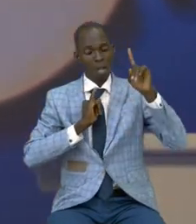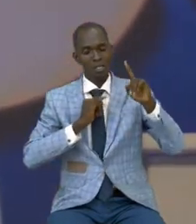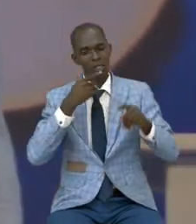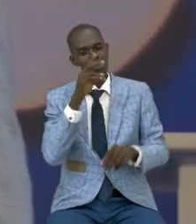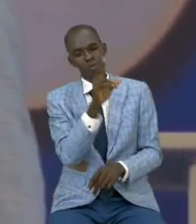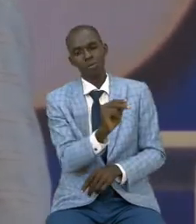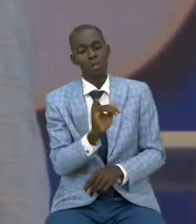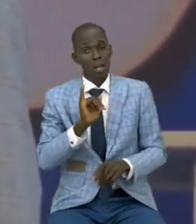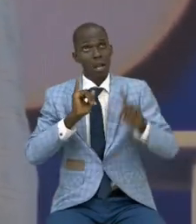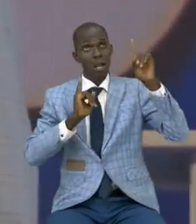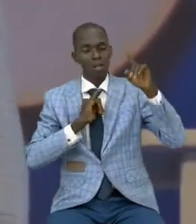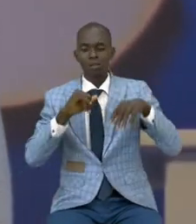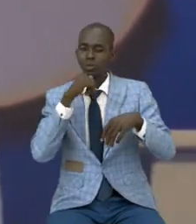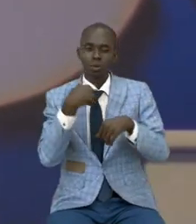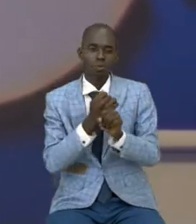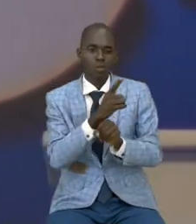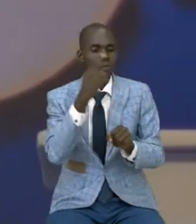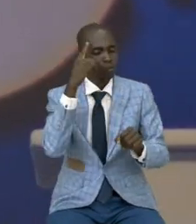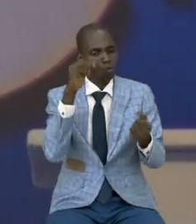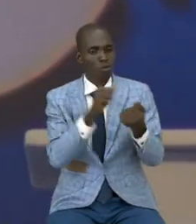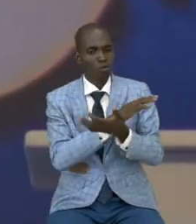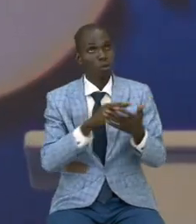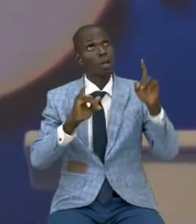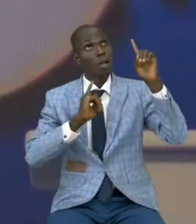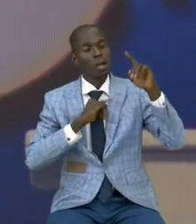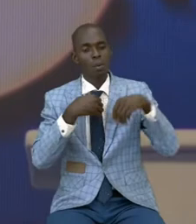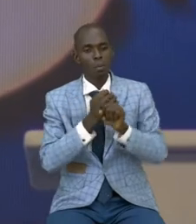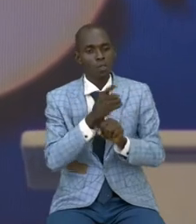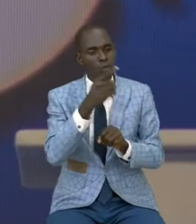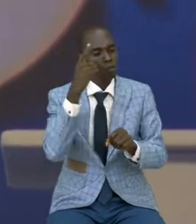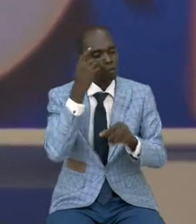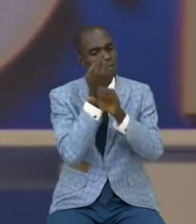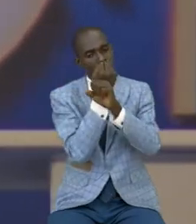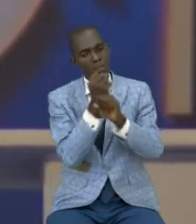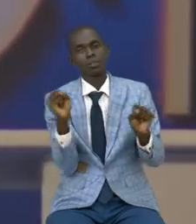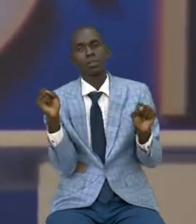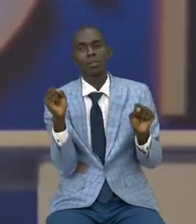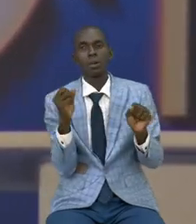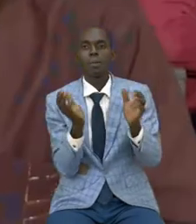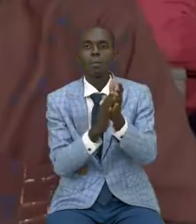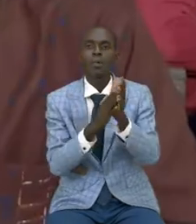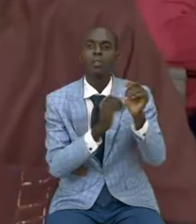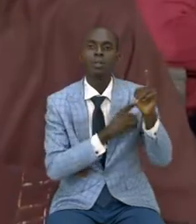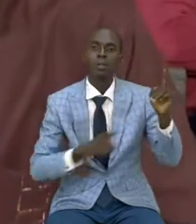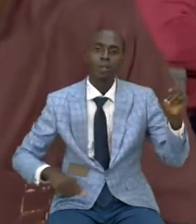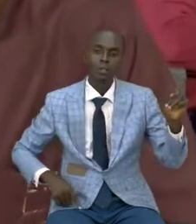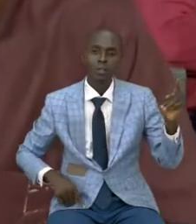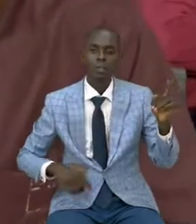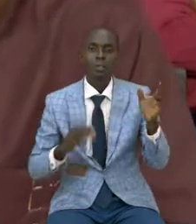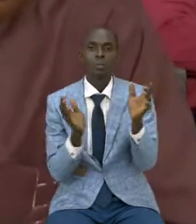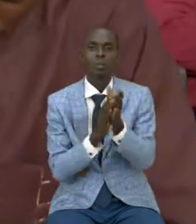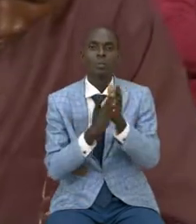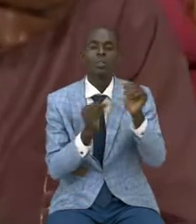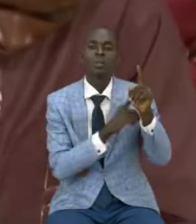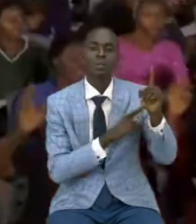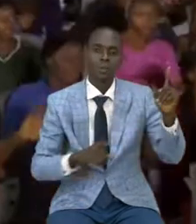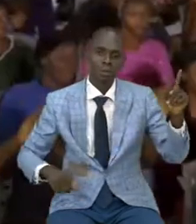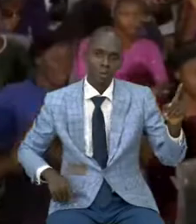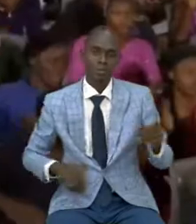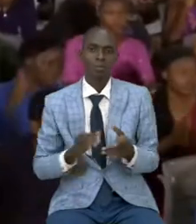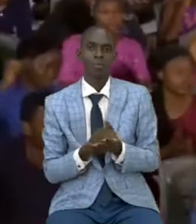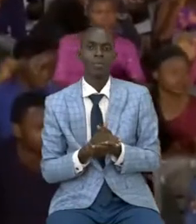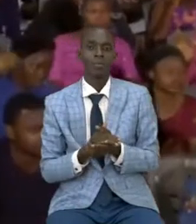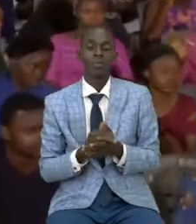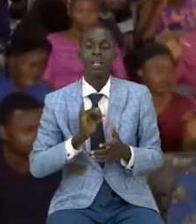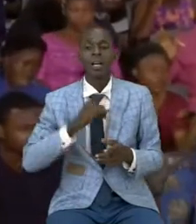destruction i march you for salvation praise the lord i said praise the lord i said praise the lord